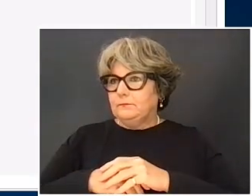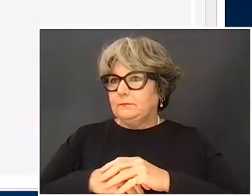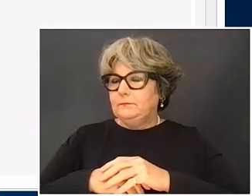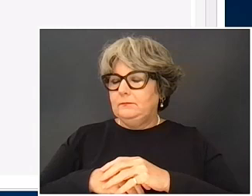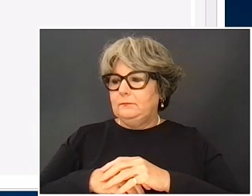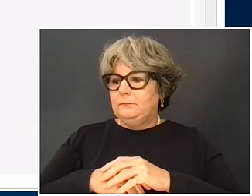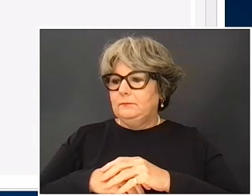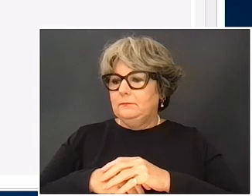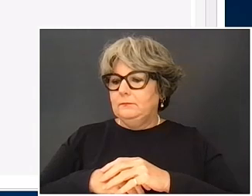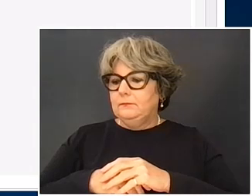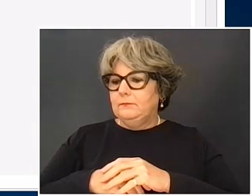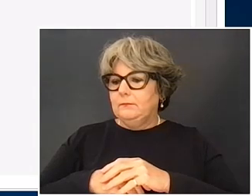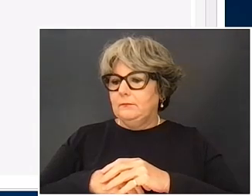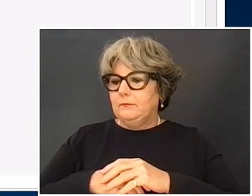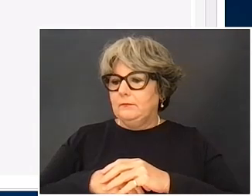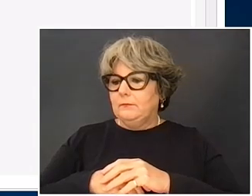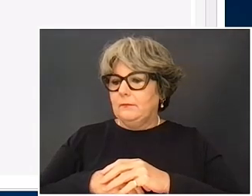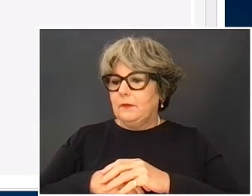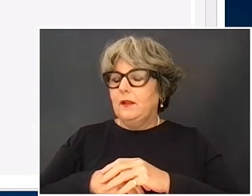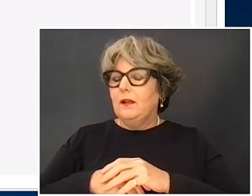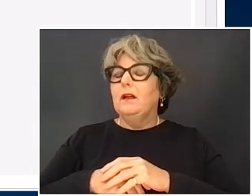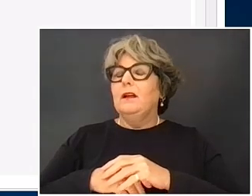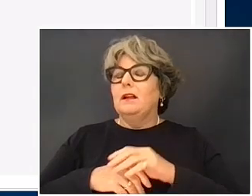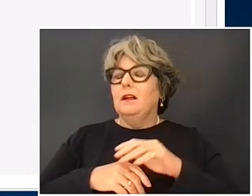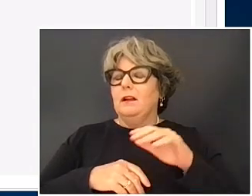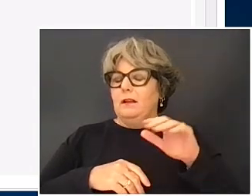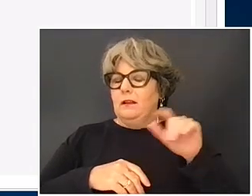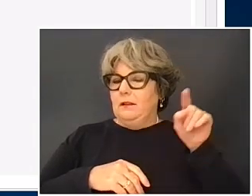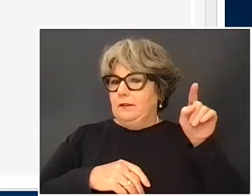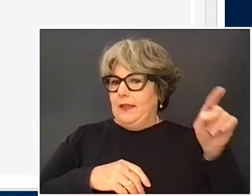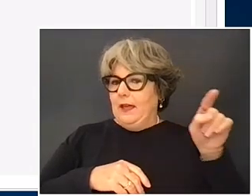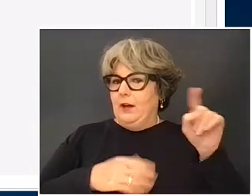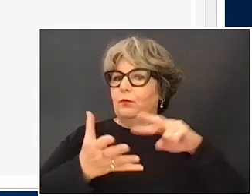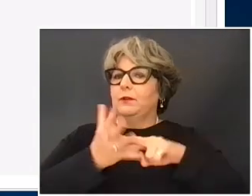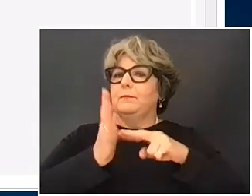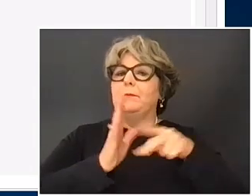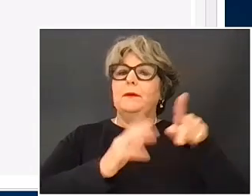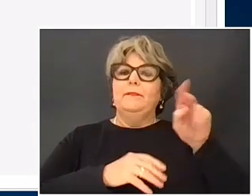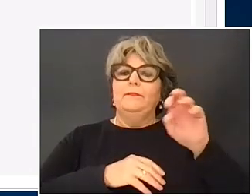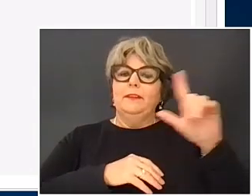physical locations where more than 50% of our program has been offered. Okay, Thank you. That was super helpful.